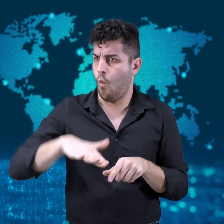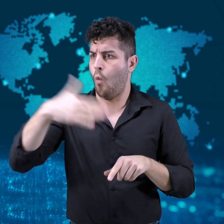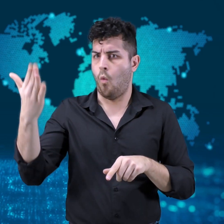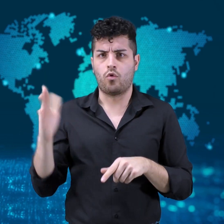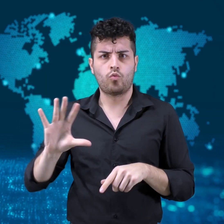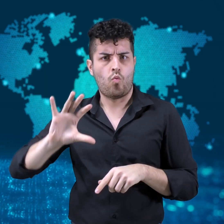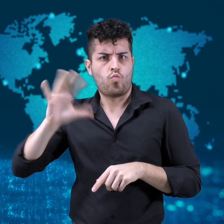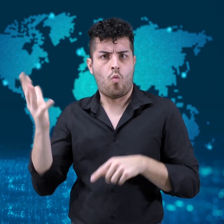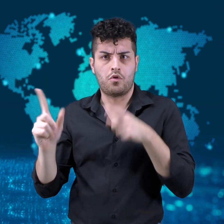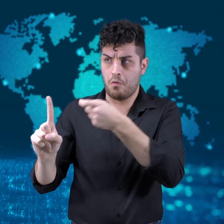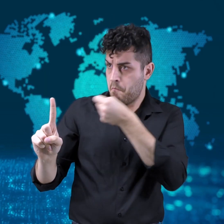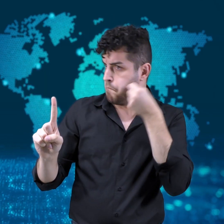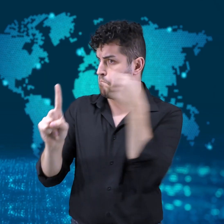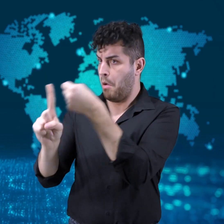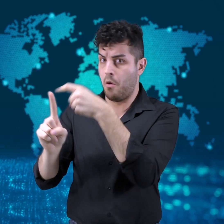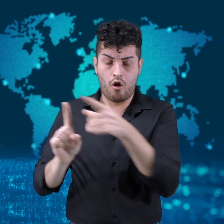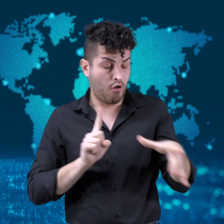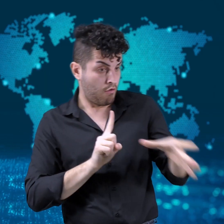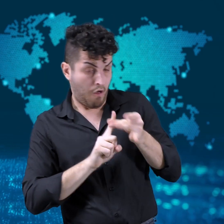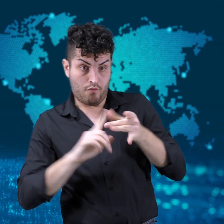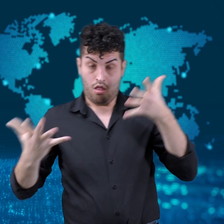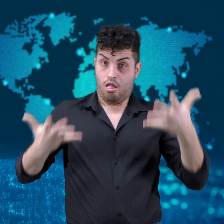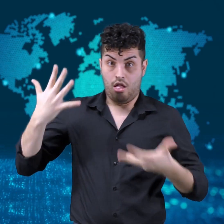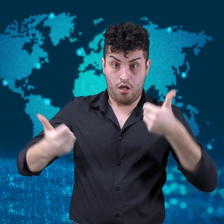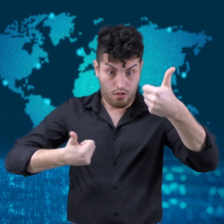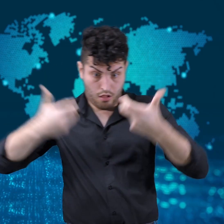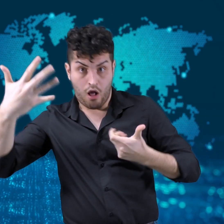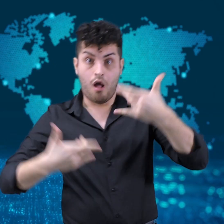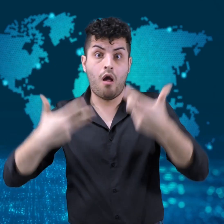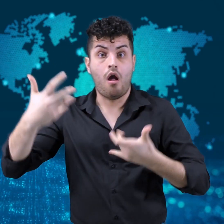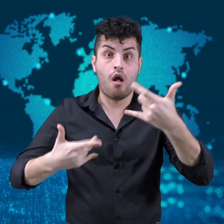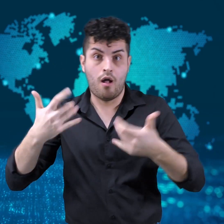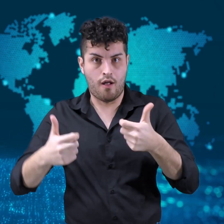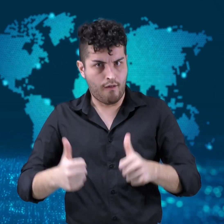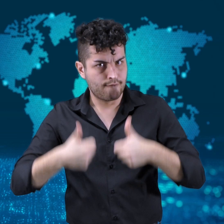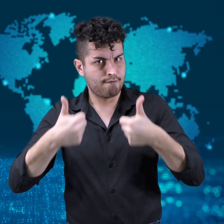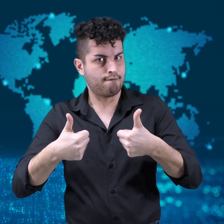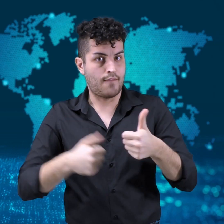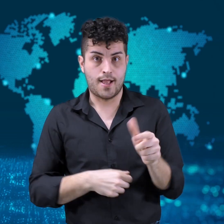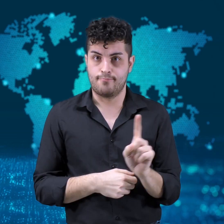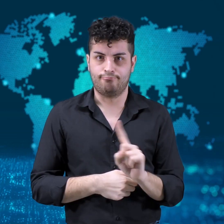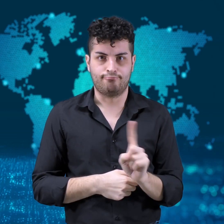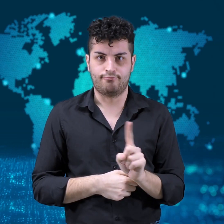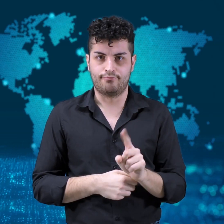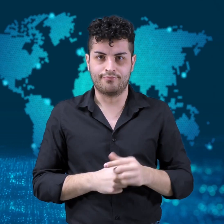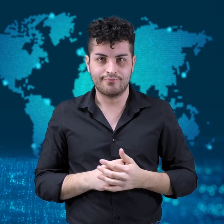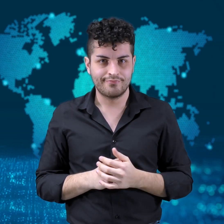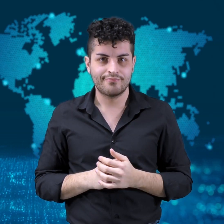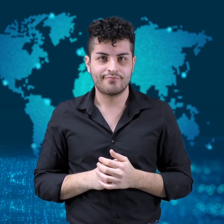just like other countries who were also unprepared.